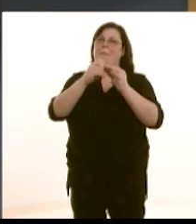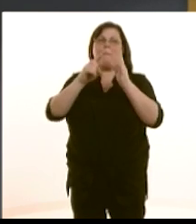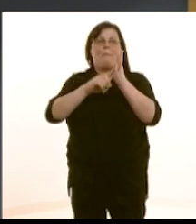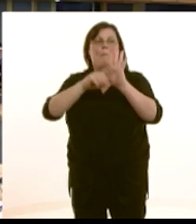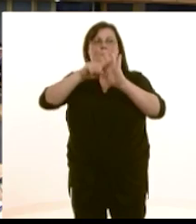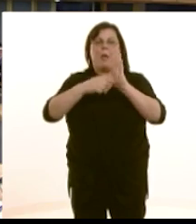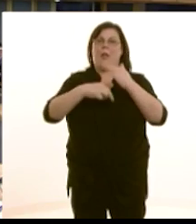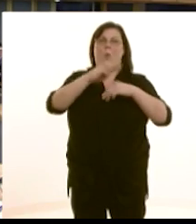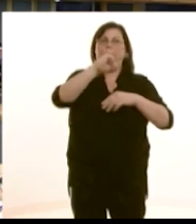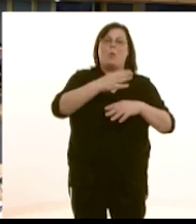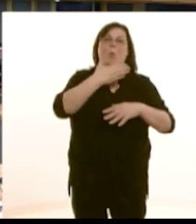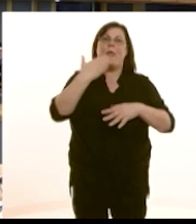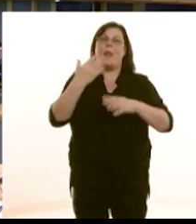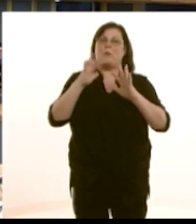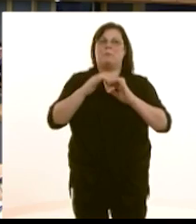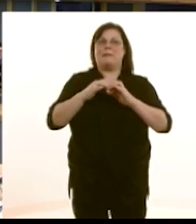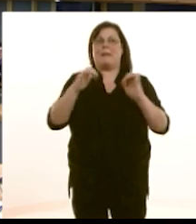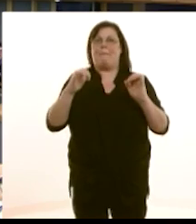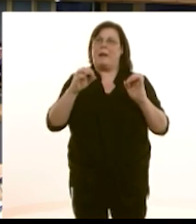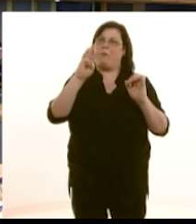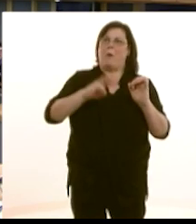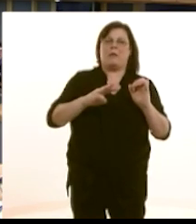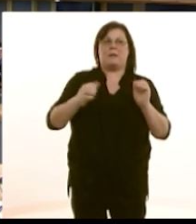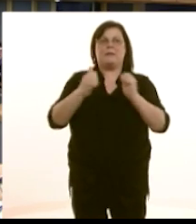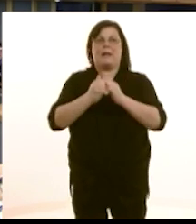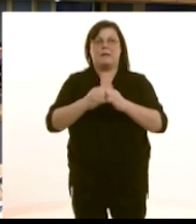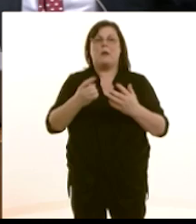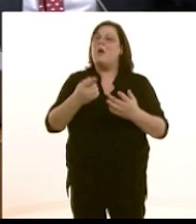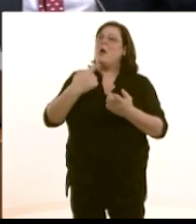Carwyn Jones: Well, we will debate a legislative consent motion on the Trade Union Bill next